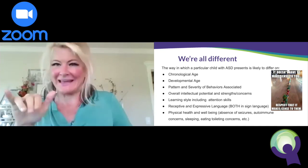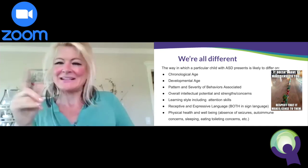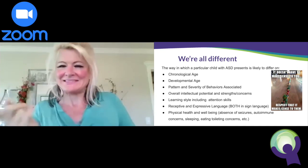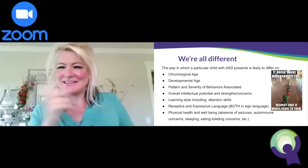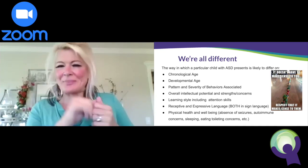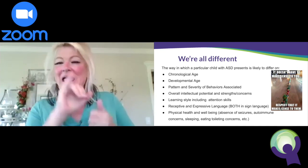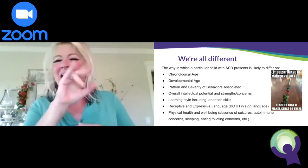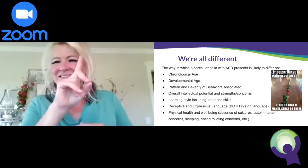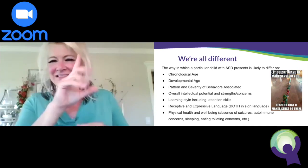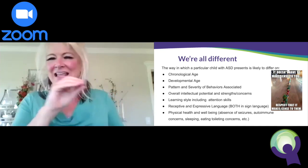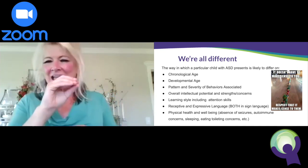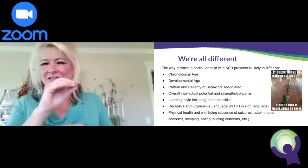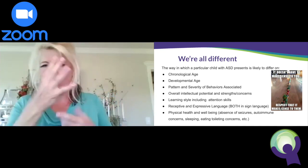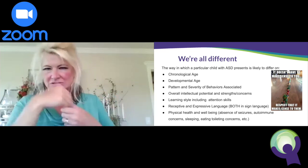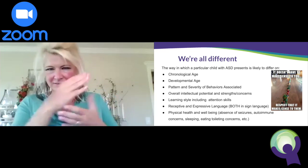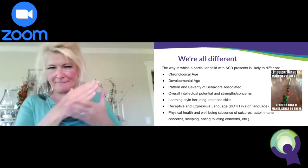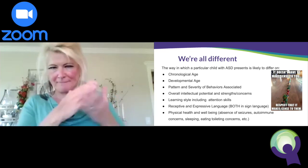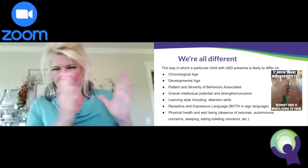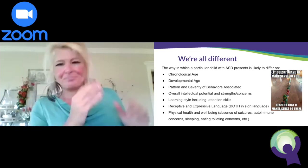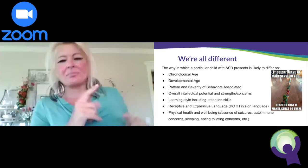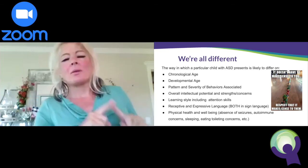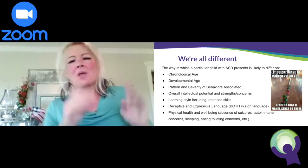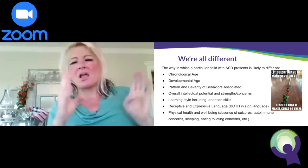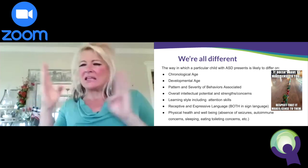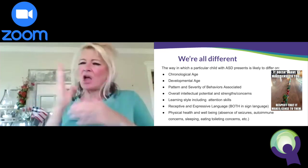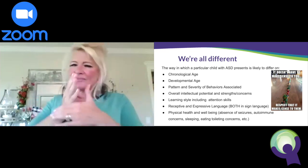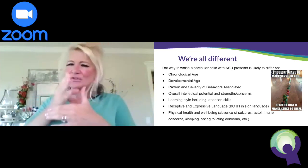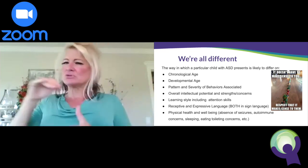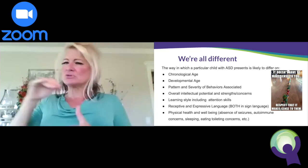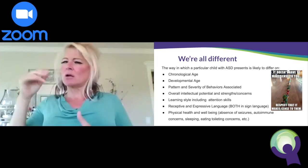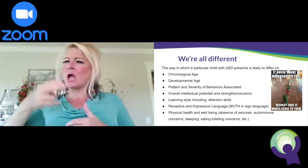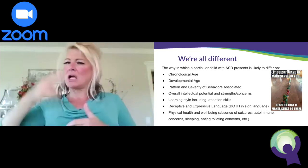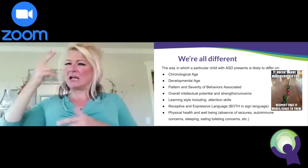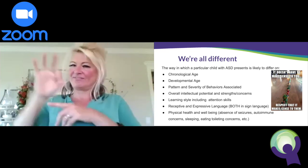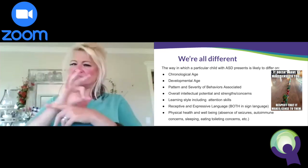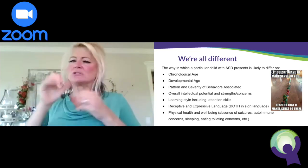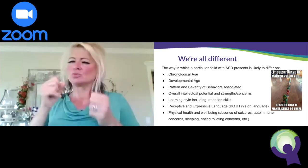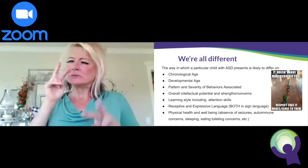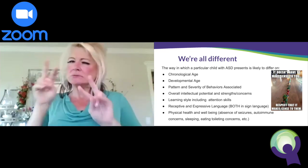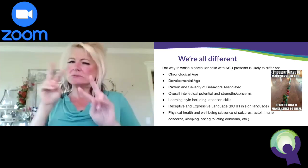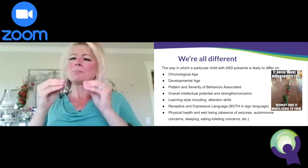It's really where my job can become tricky, especially when you're looking at autism spectrum and hearing loss